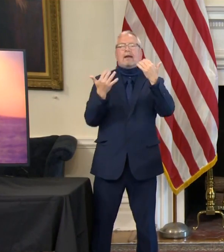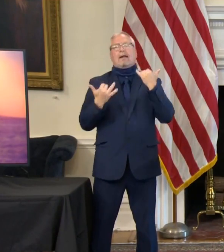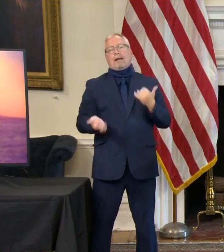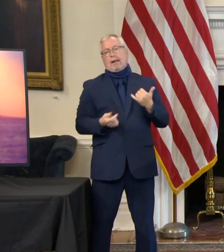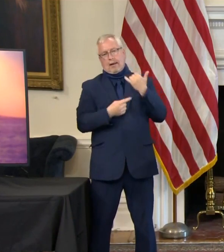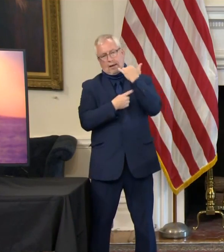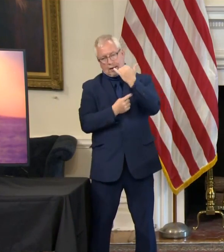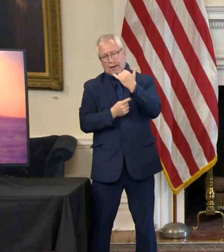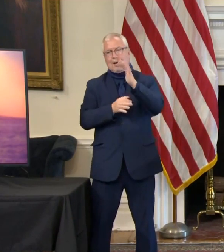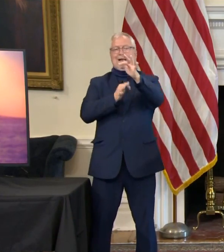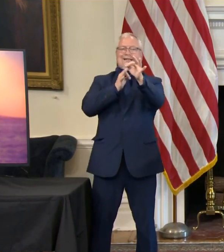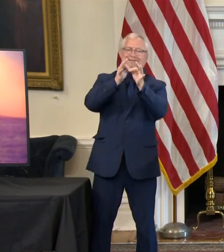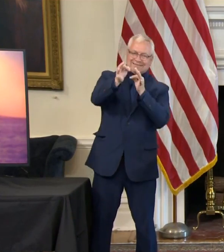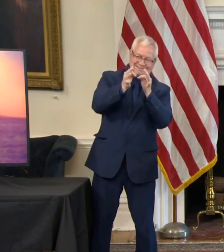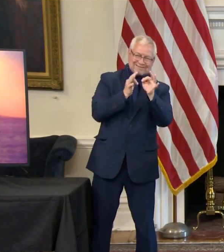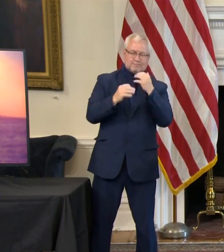BEING.